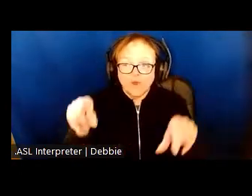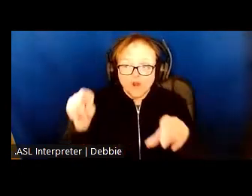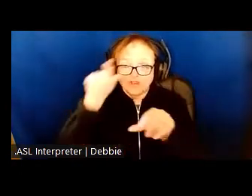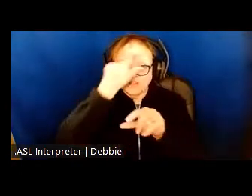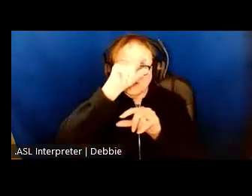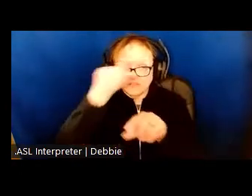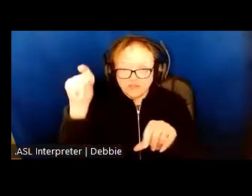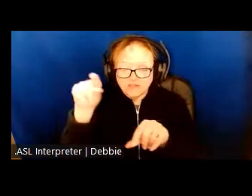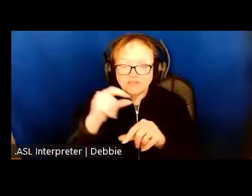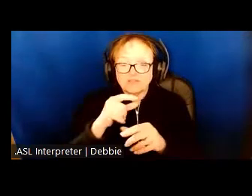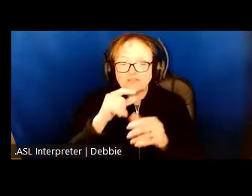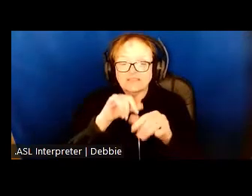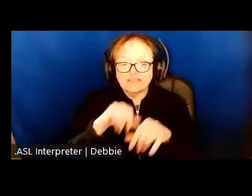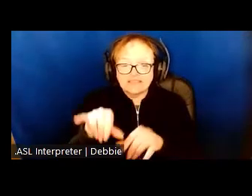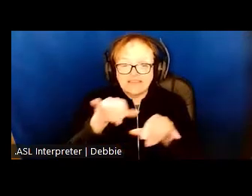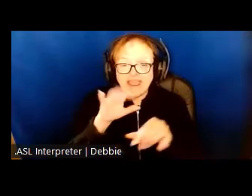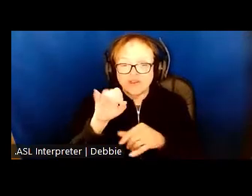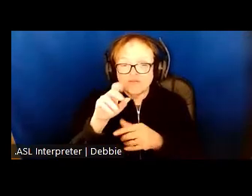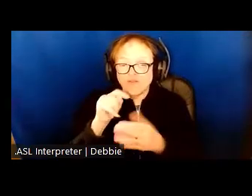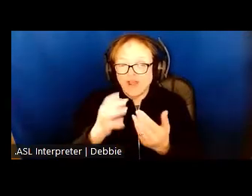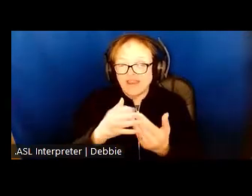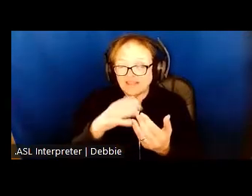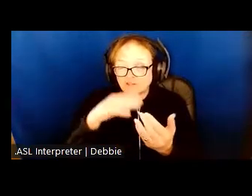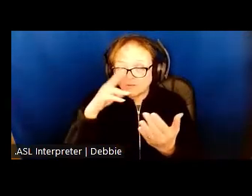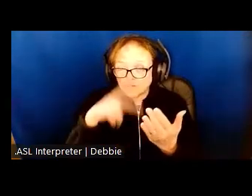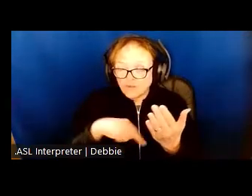(Times New Roman, Calibri, or Arial), in 11 or 12 point size.